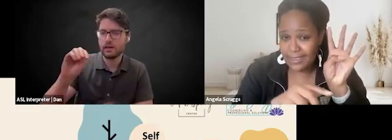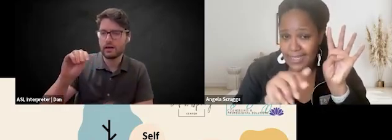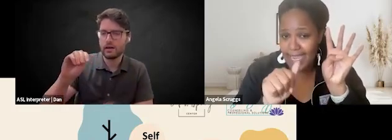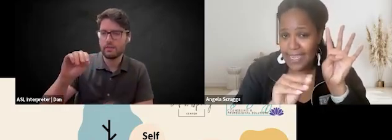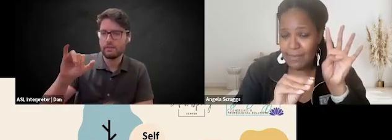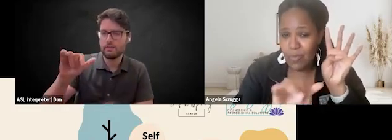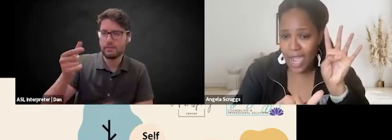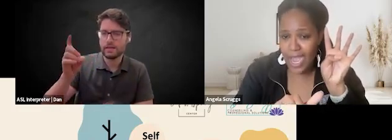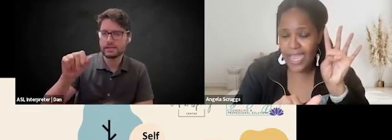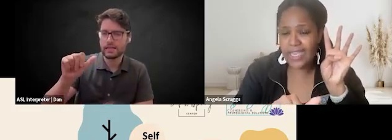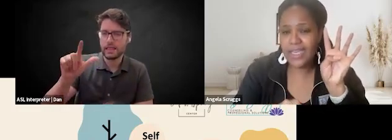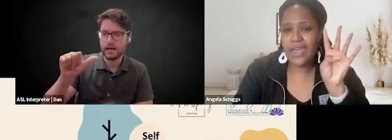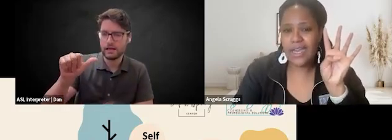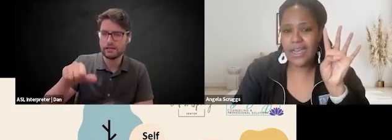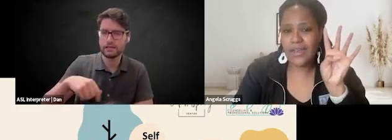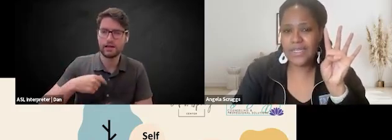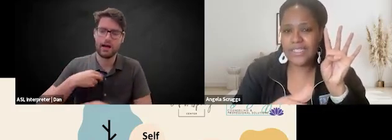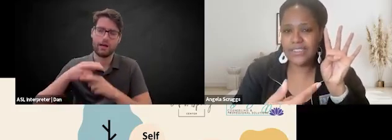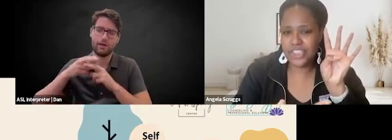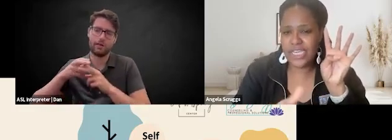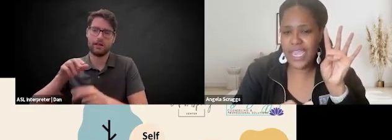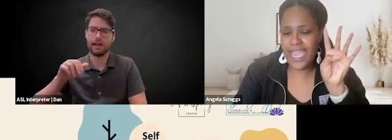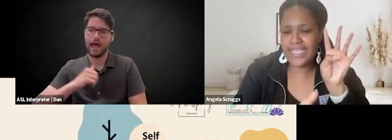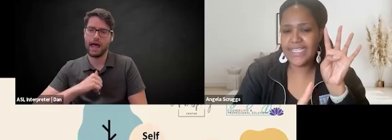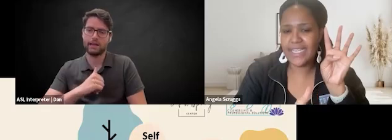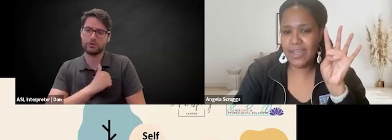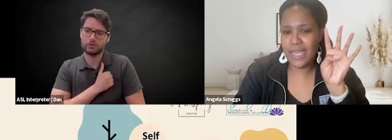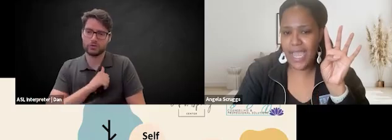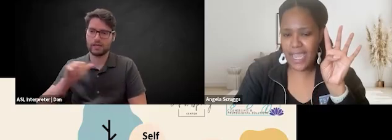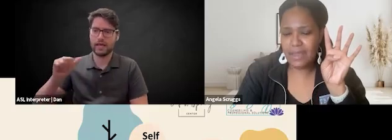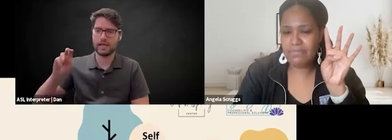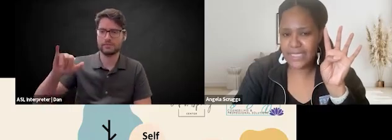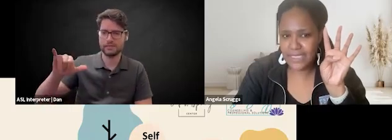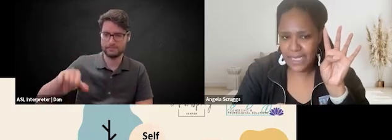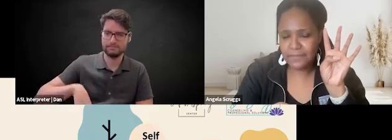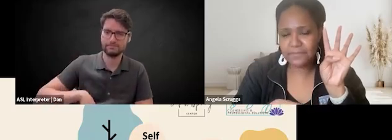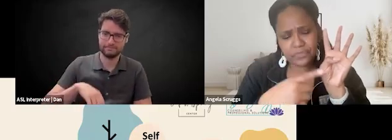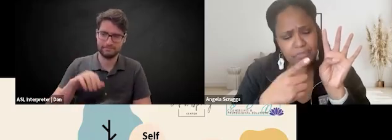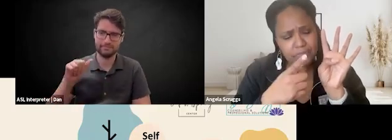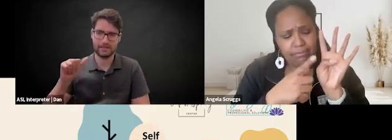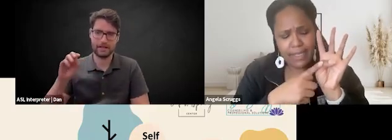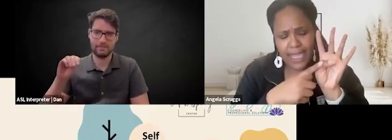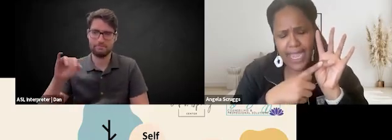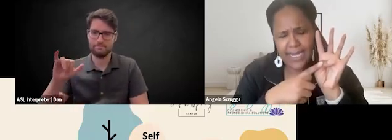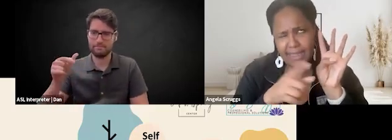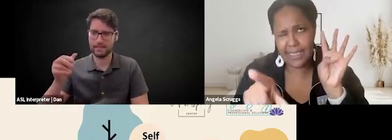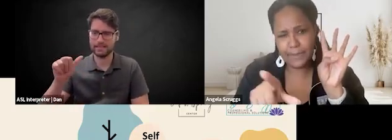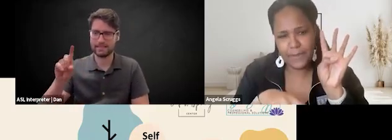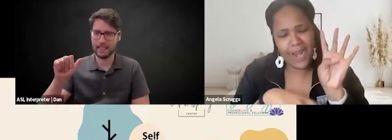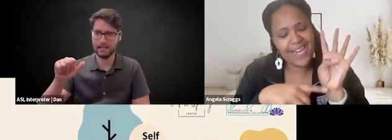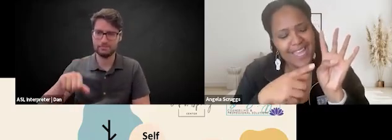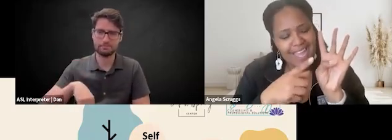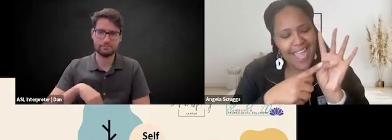It's A-M-Y-G-D-A-L-A, amygdala. And I think I spelled that right.